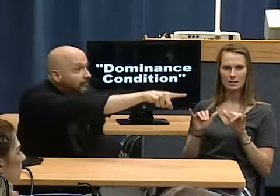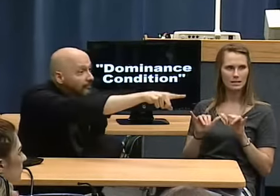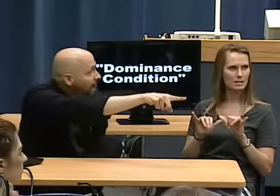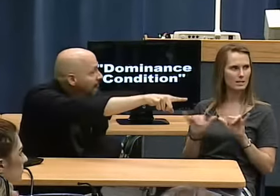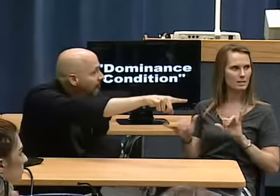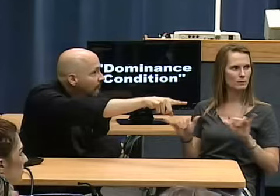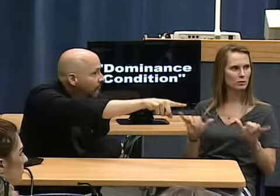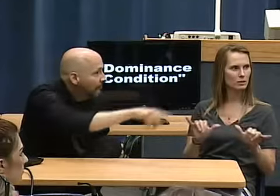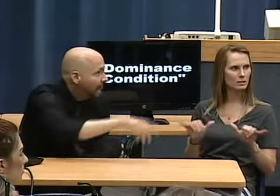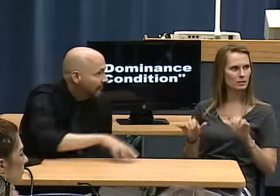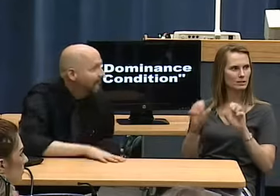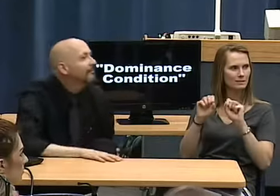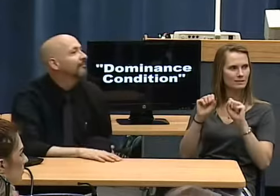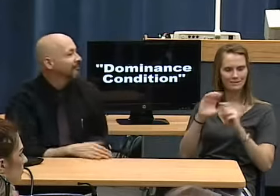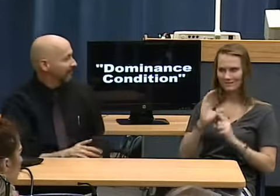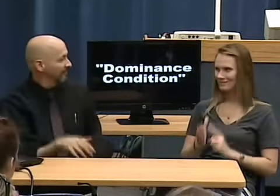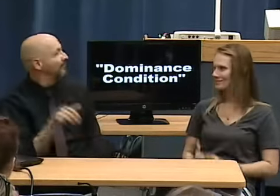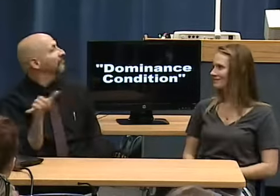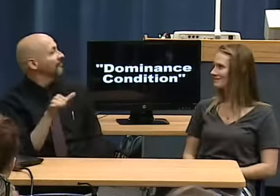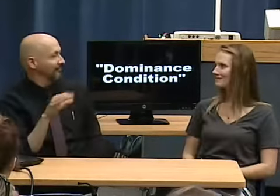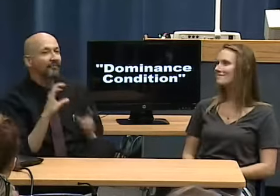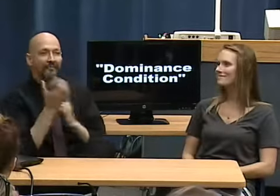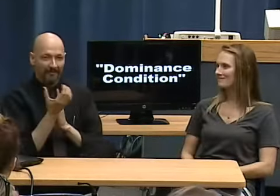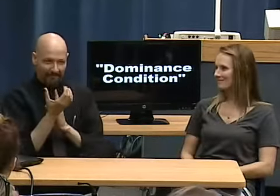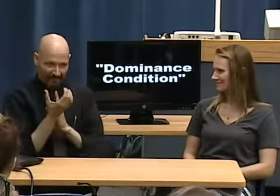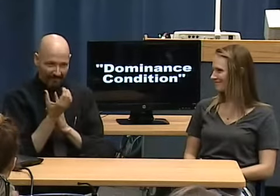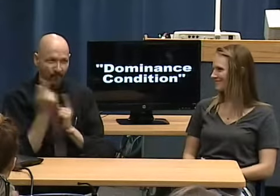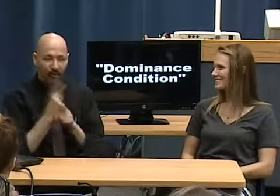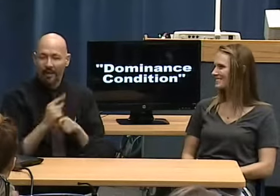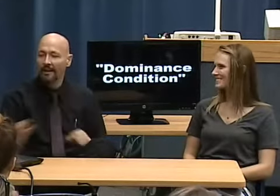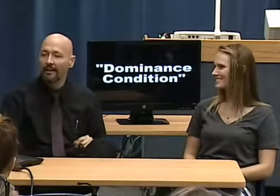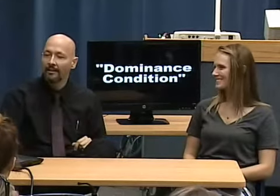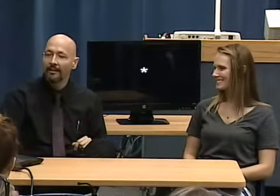Symmetry Condition. Symmetry Condition, right.